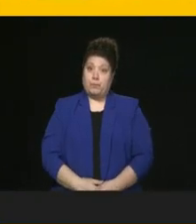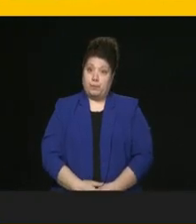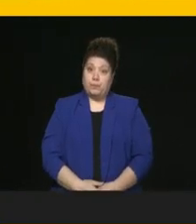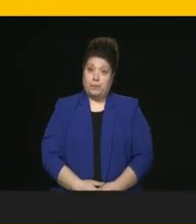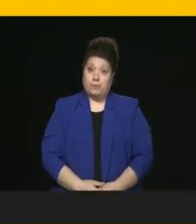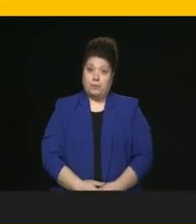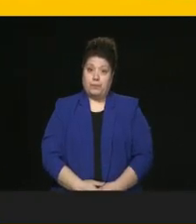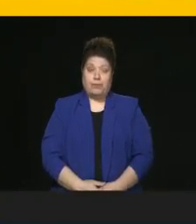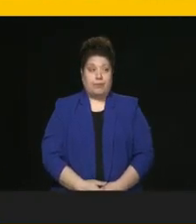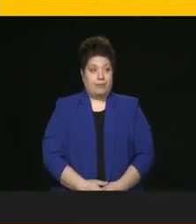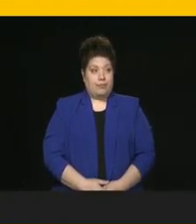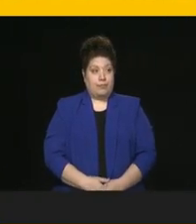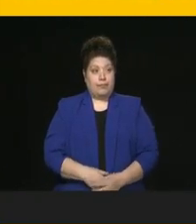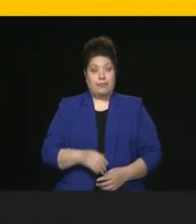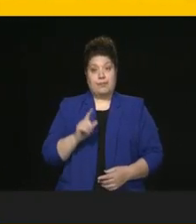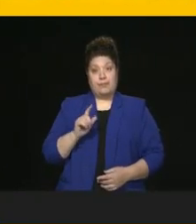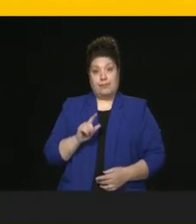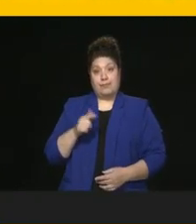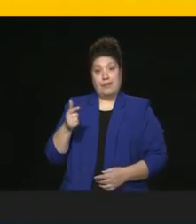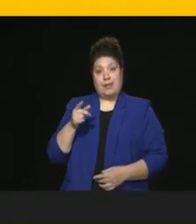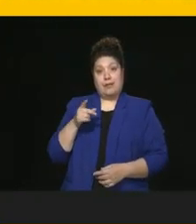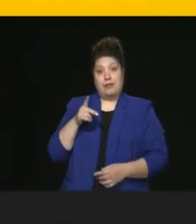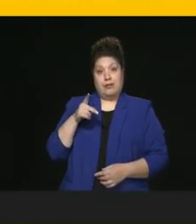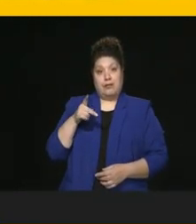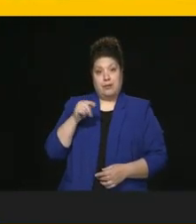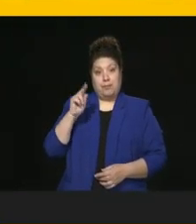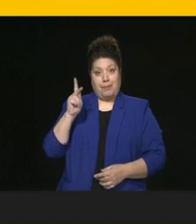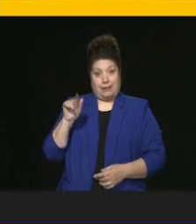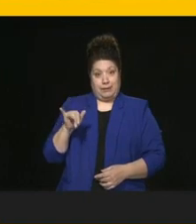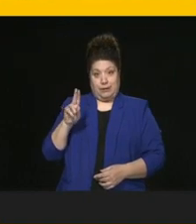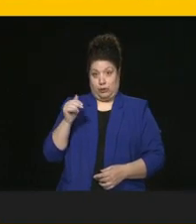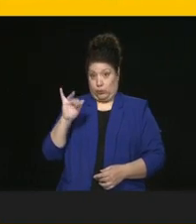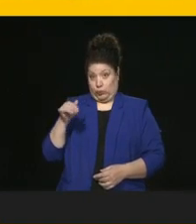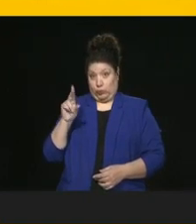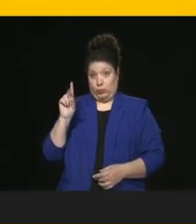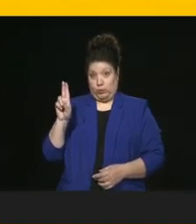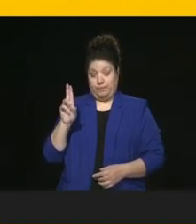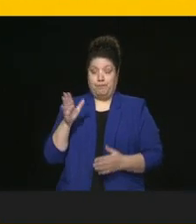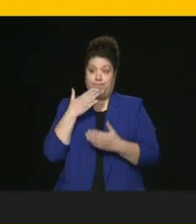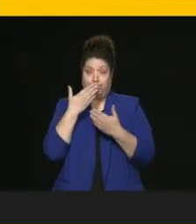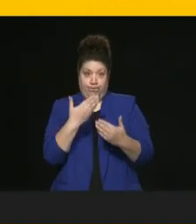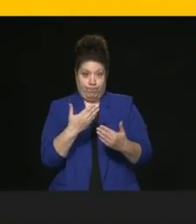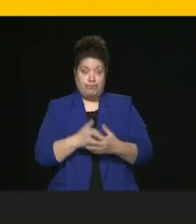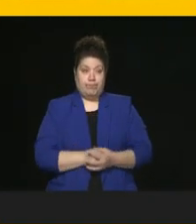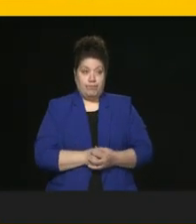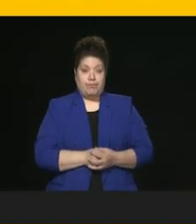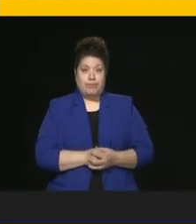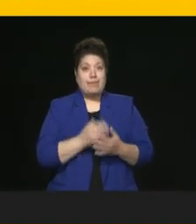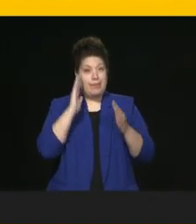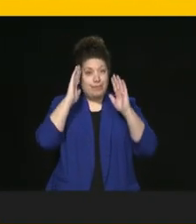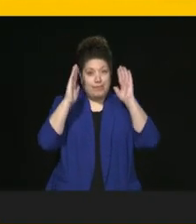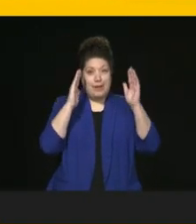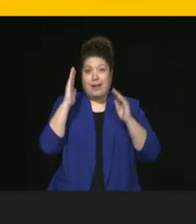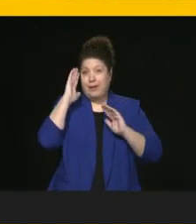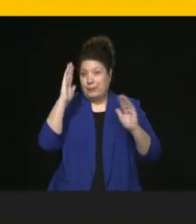THANK YOU. THANK YOU, DR. NJOO.